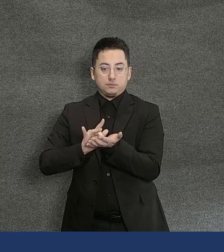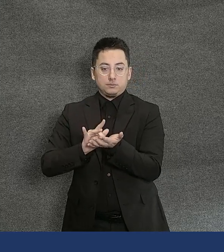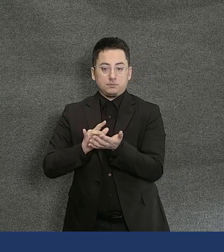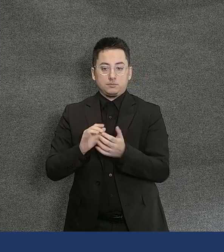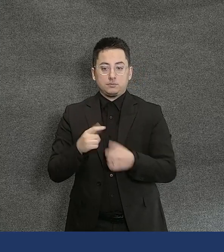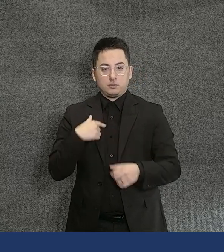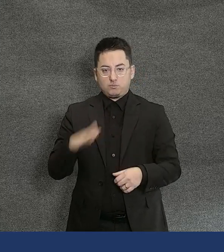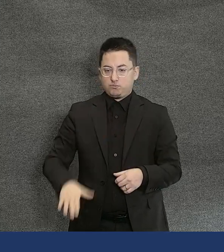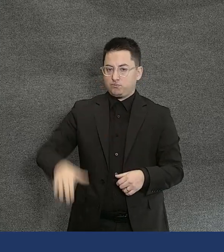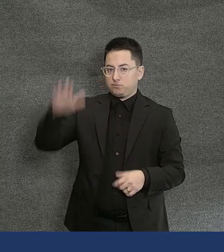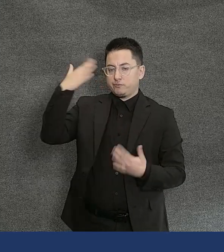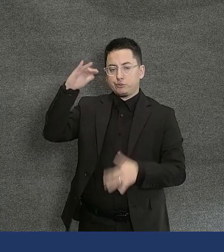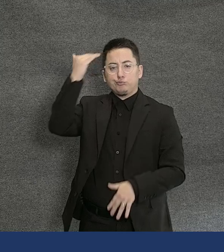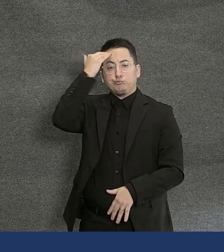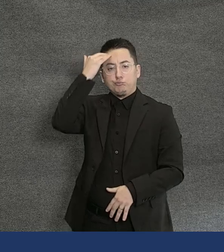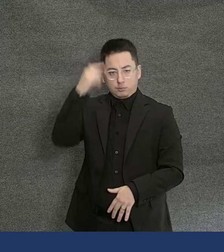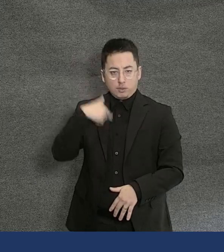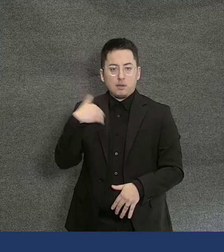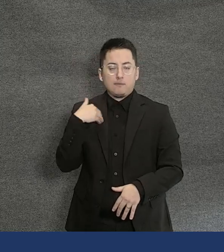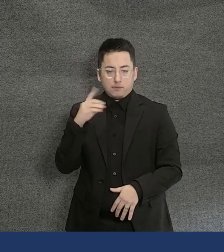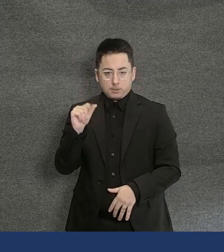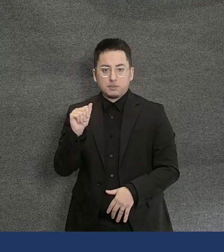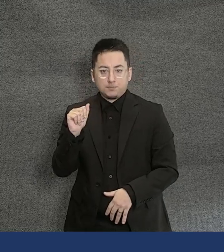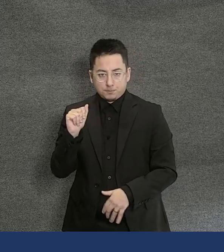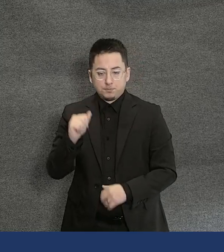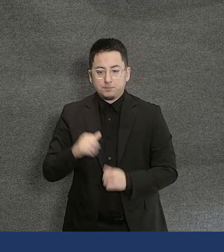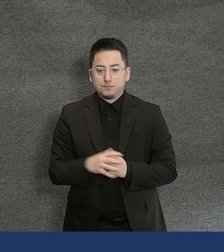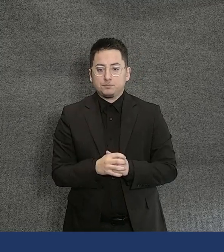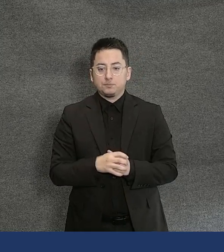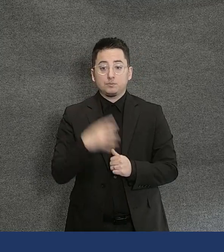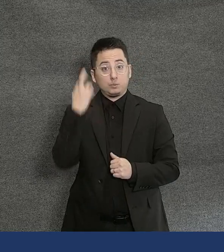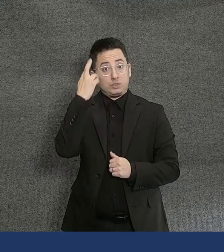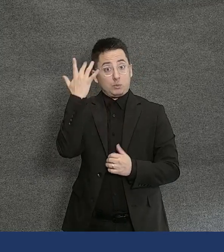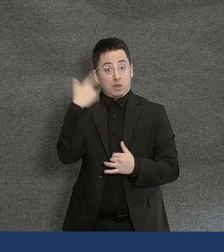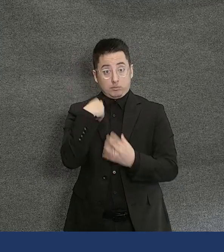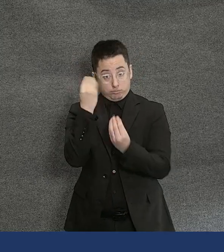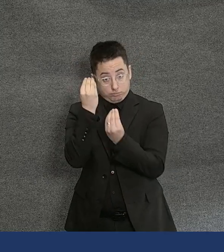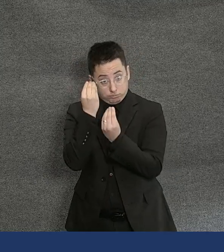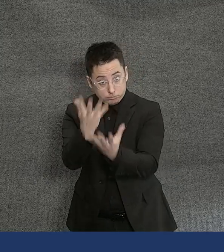And I share that because for folks in the disability community, I think many of us know